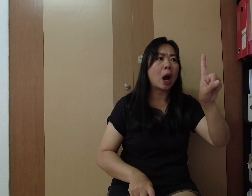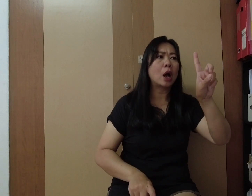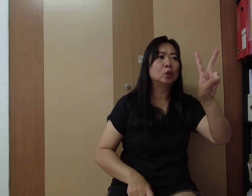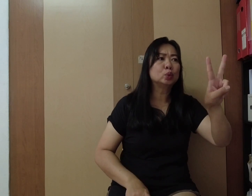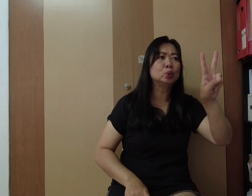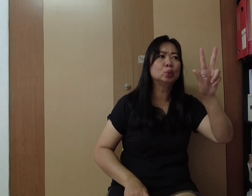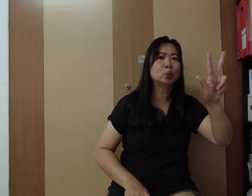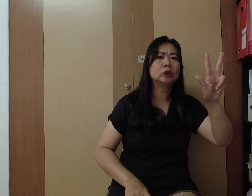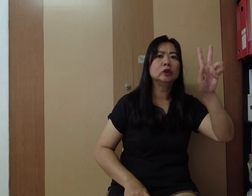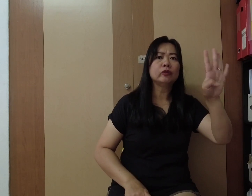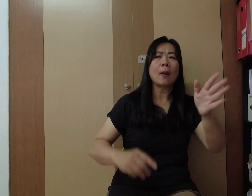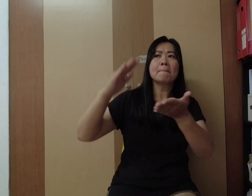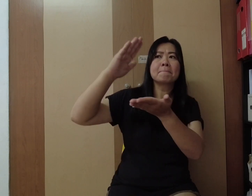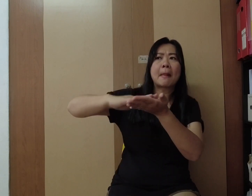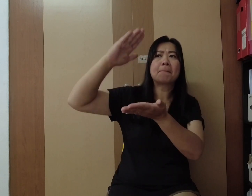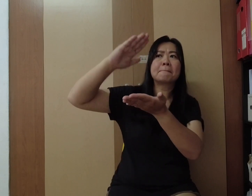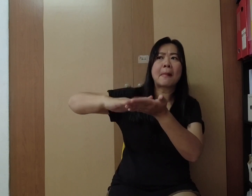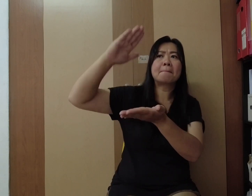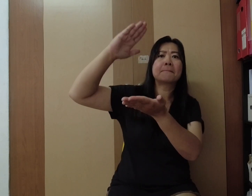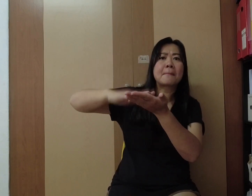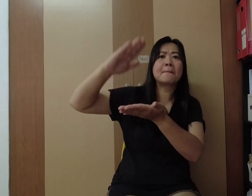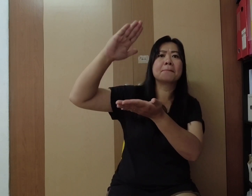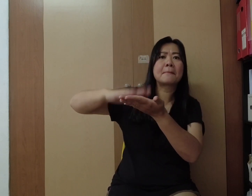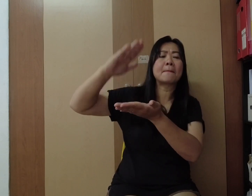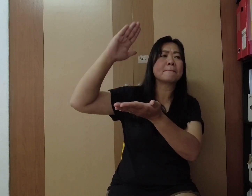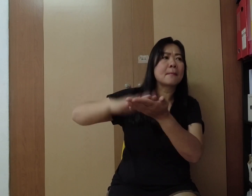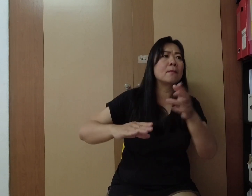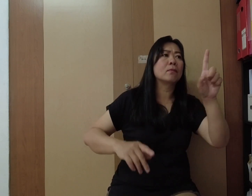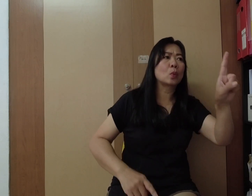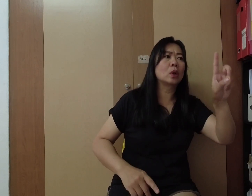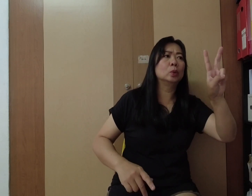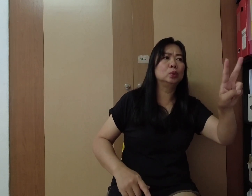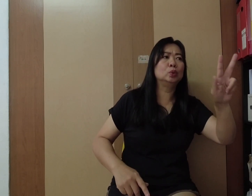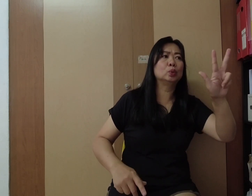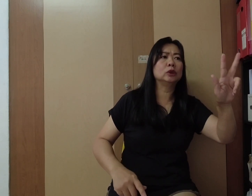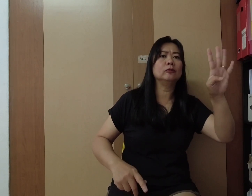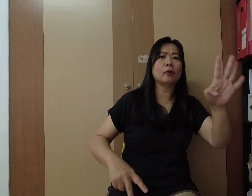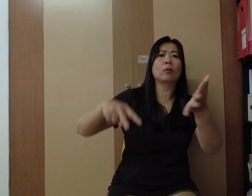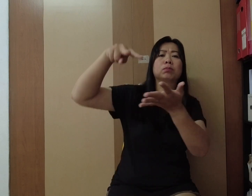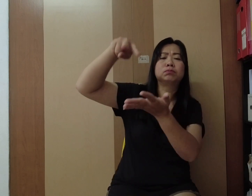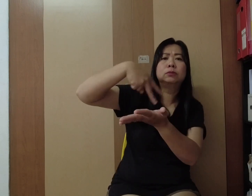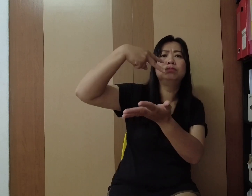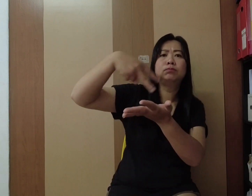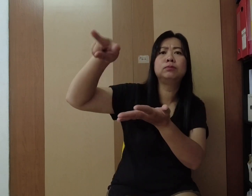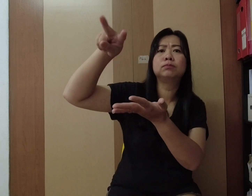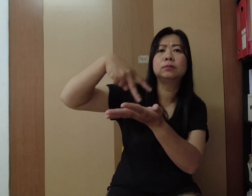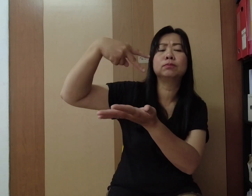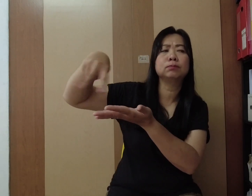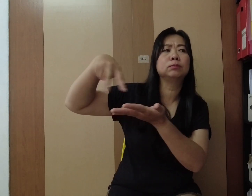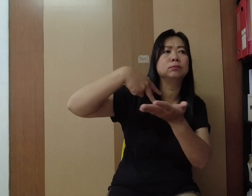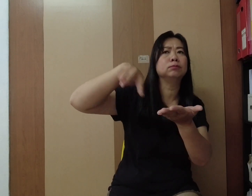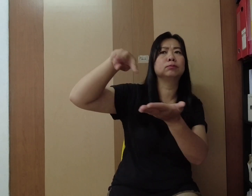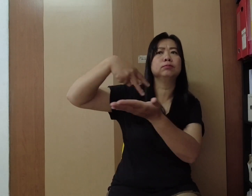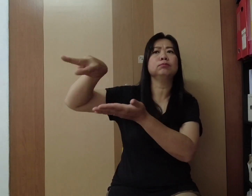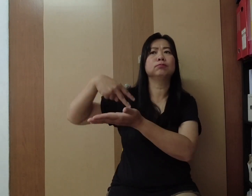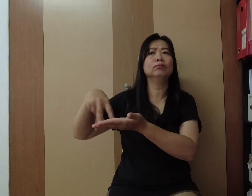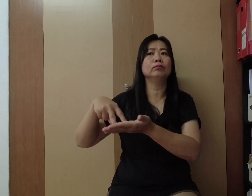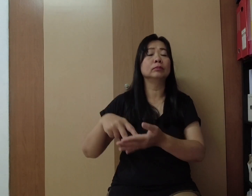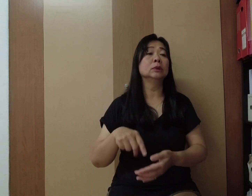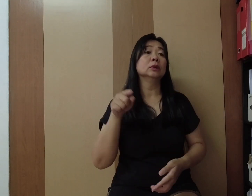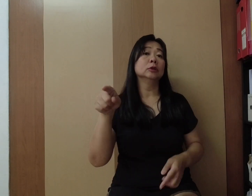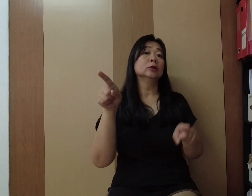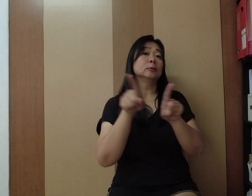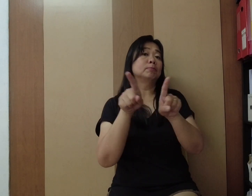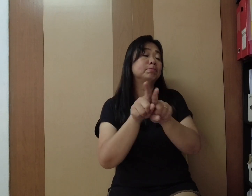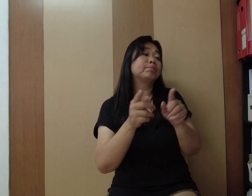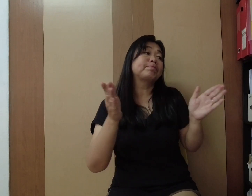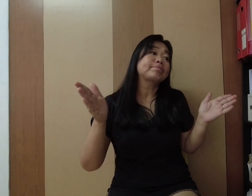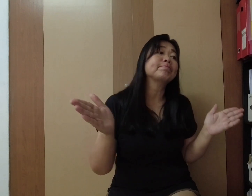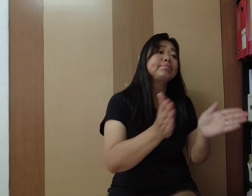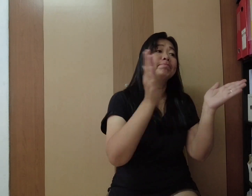so that they could follow the beats. She encouraged them